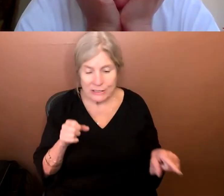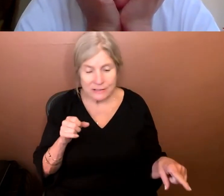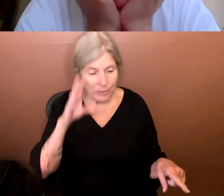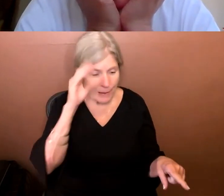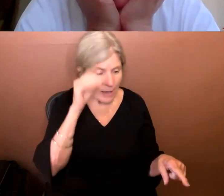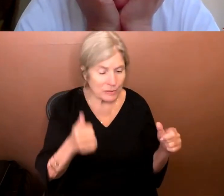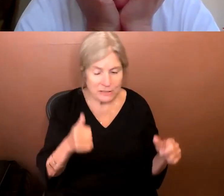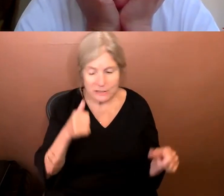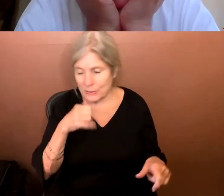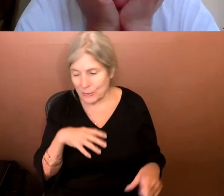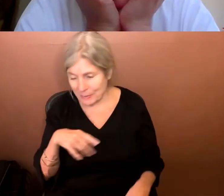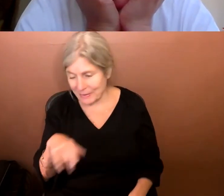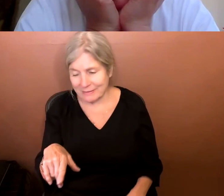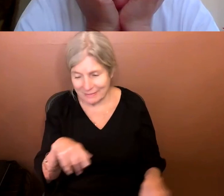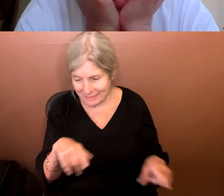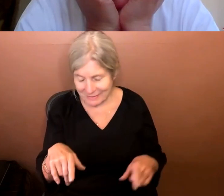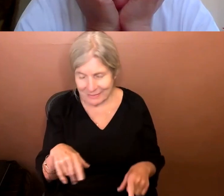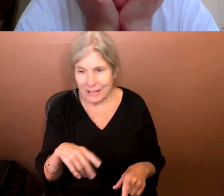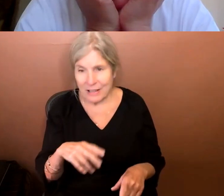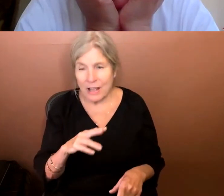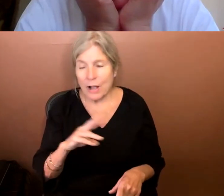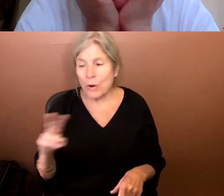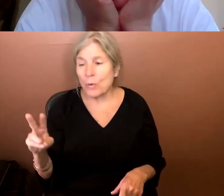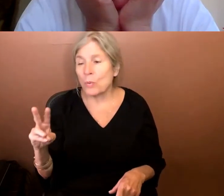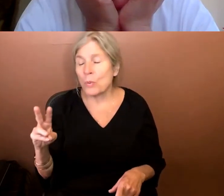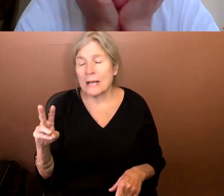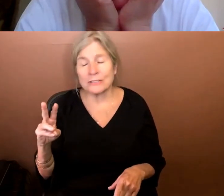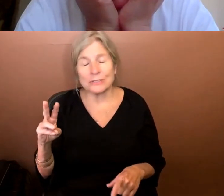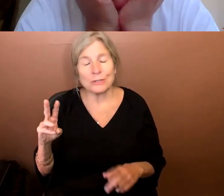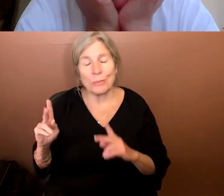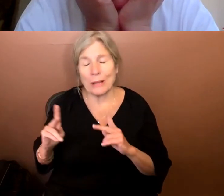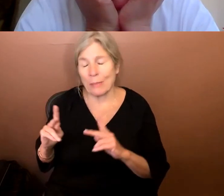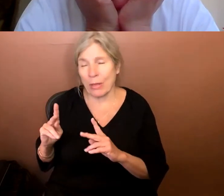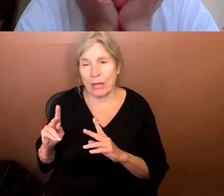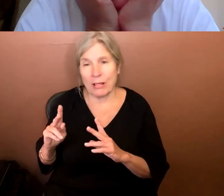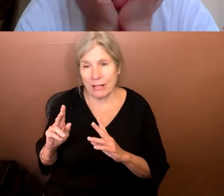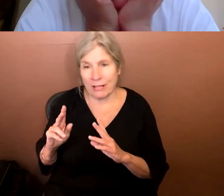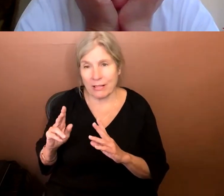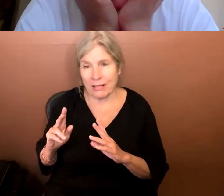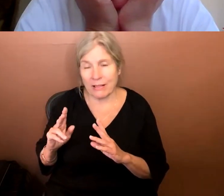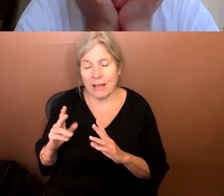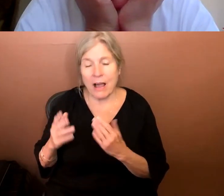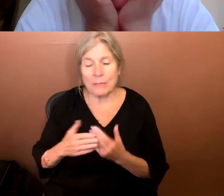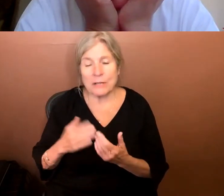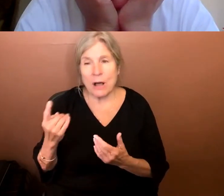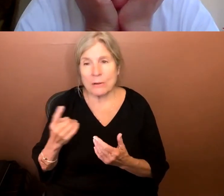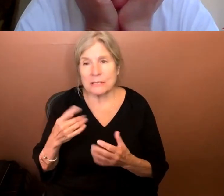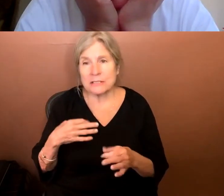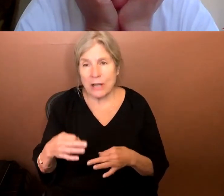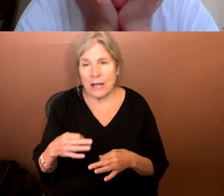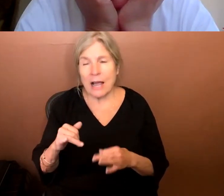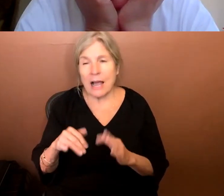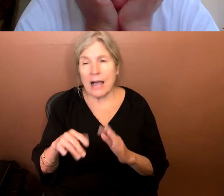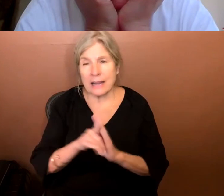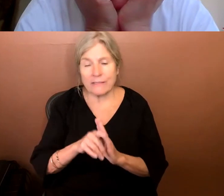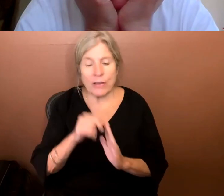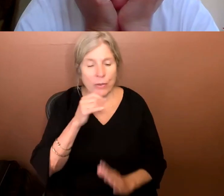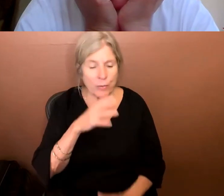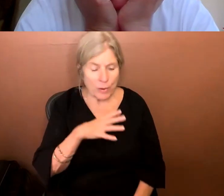? Westerners almost always describe identify the woman as a triangle